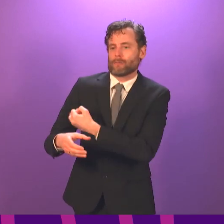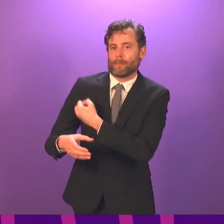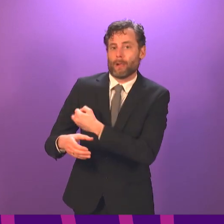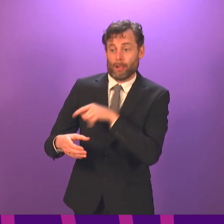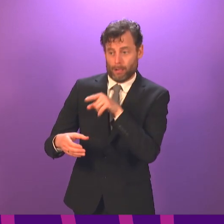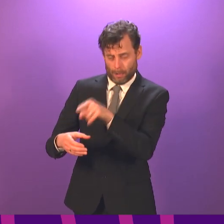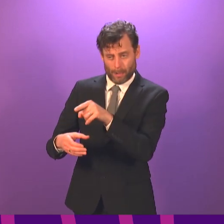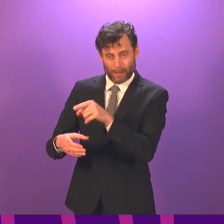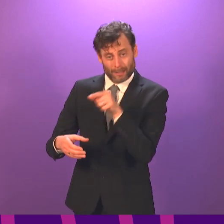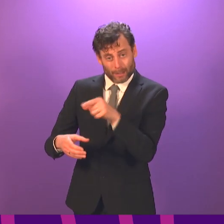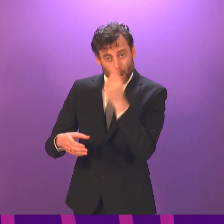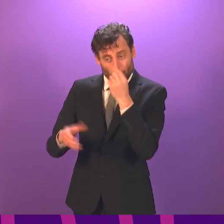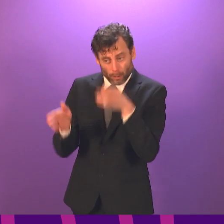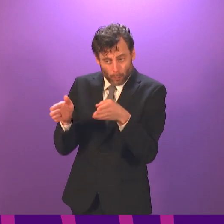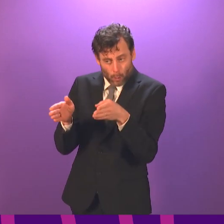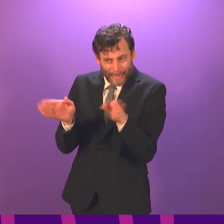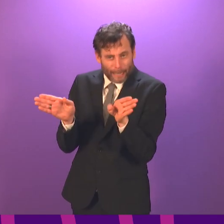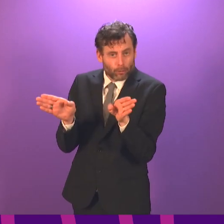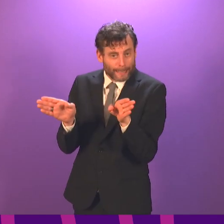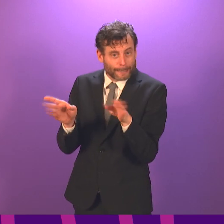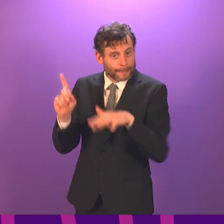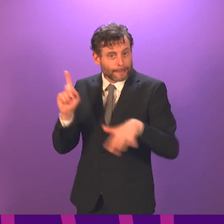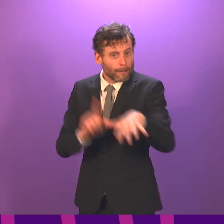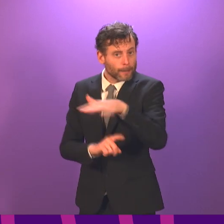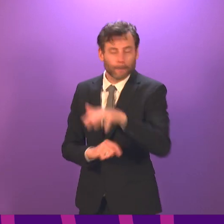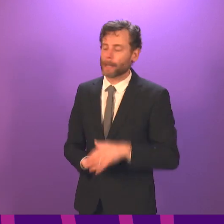The First Minister: Of course we are happy to look at the guidance